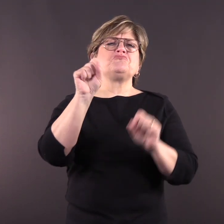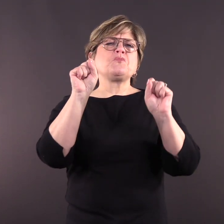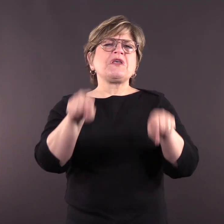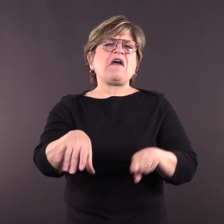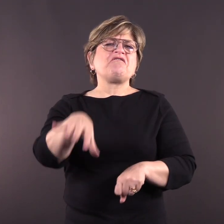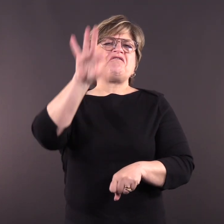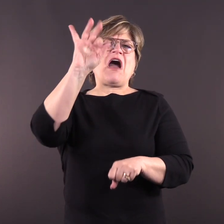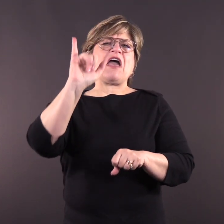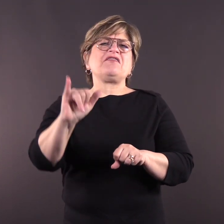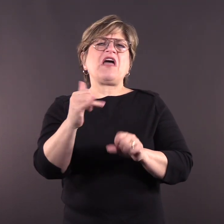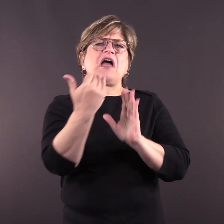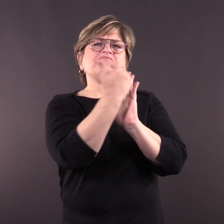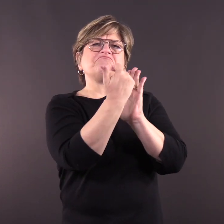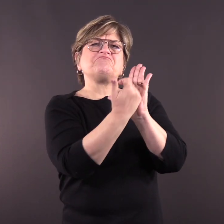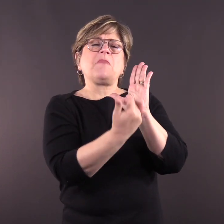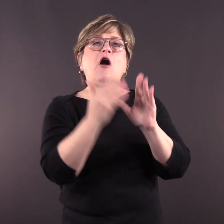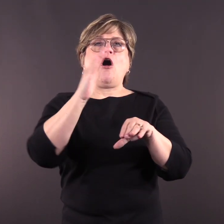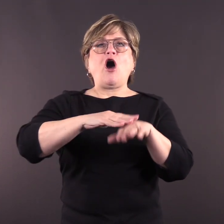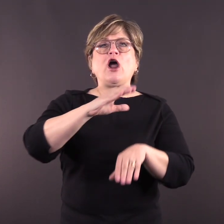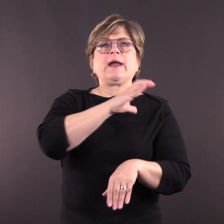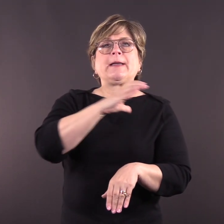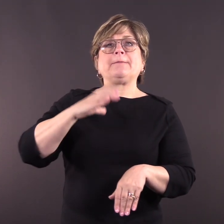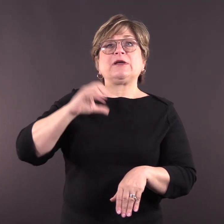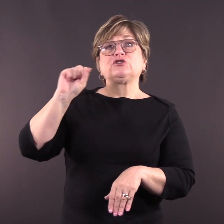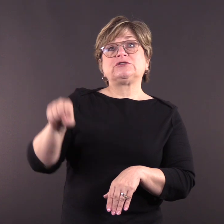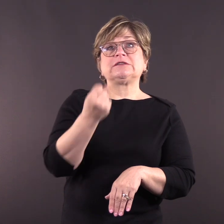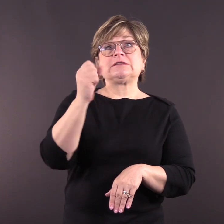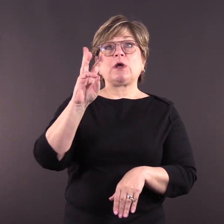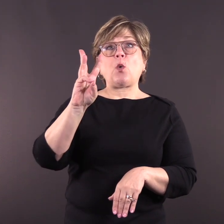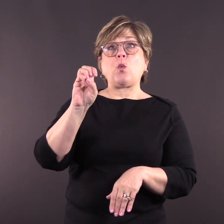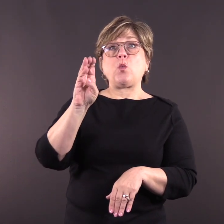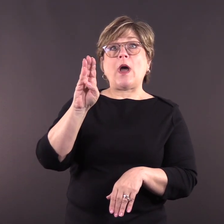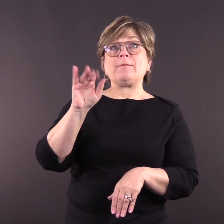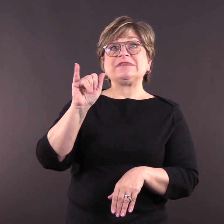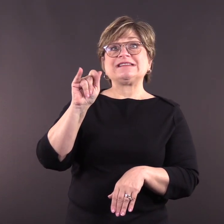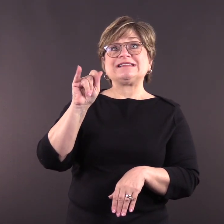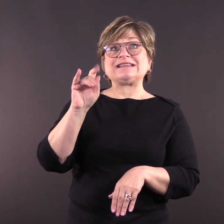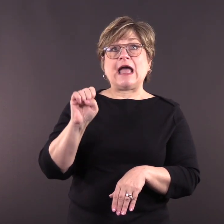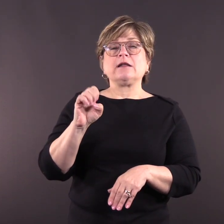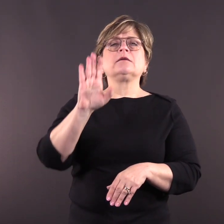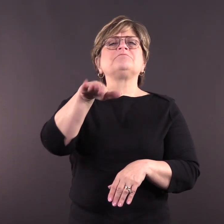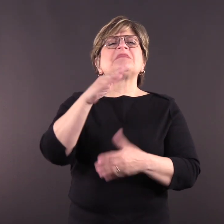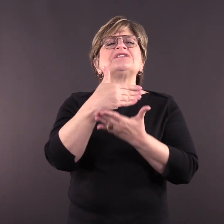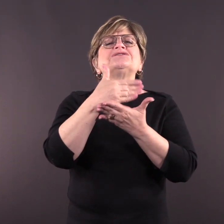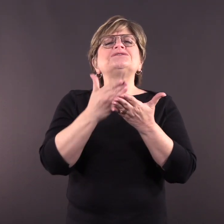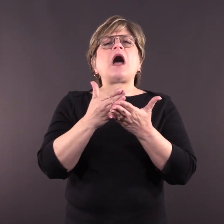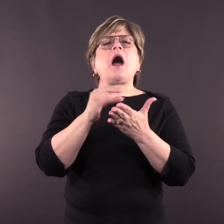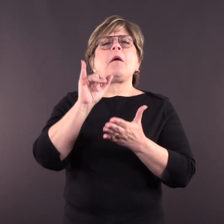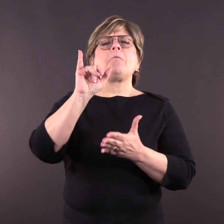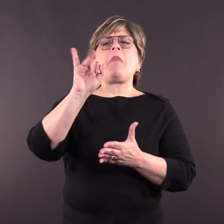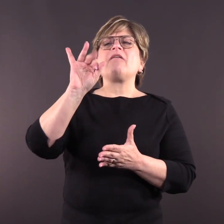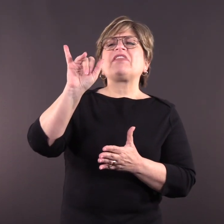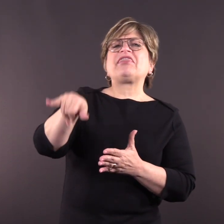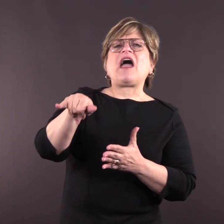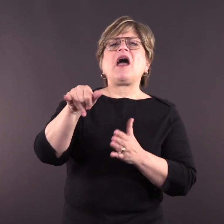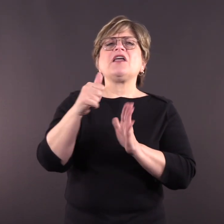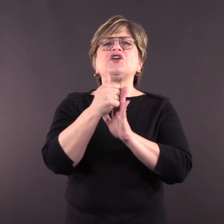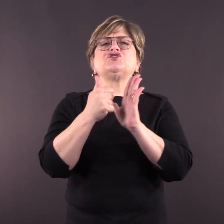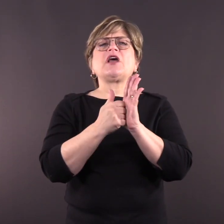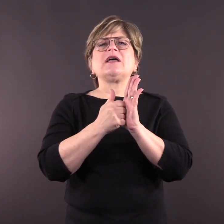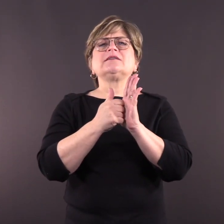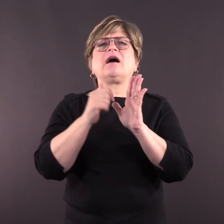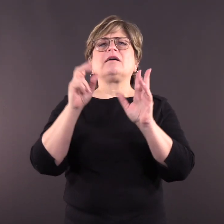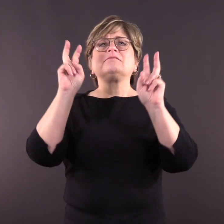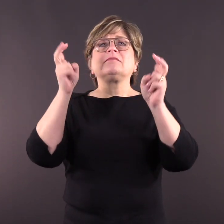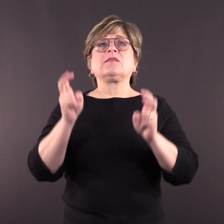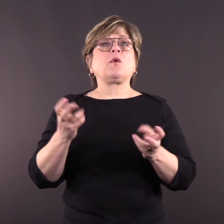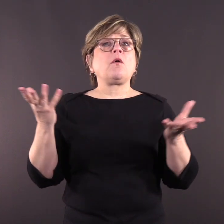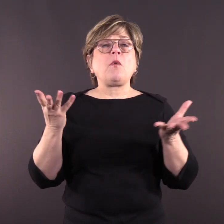You can find the agenda on the Commission’s website. Some of the agenda items are